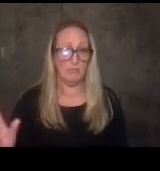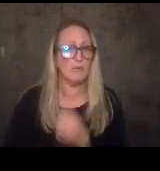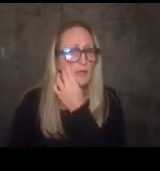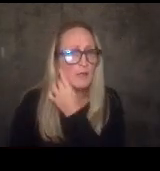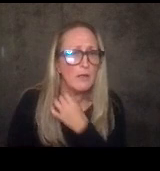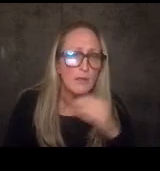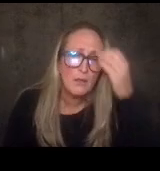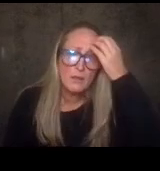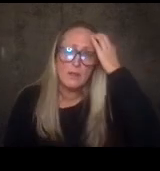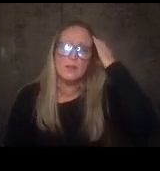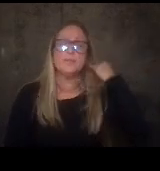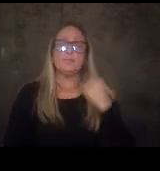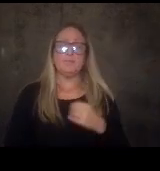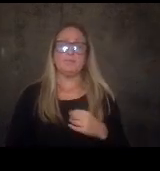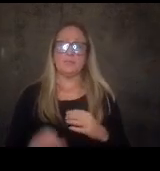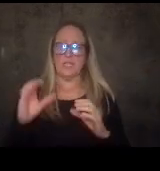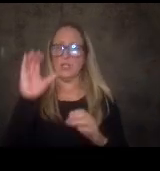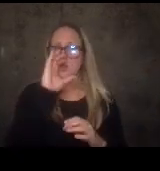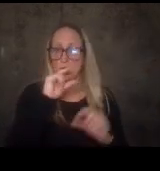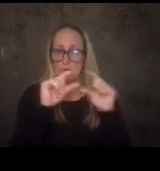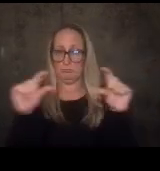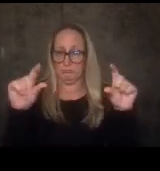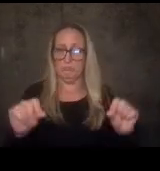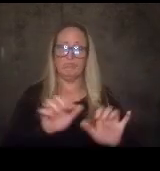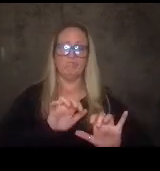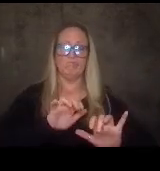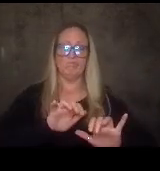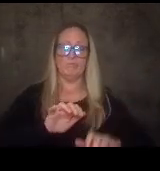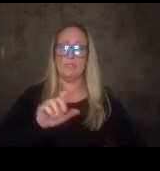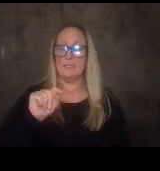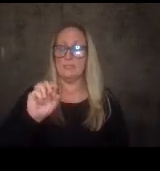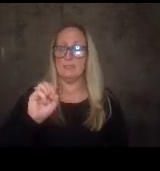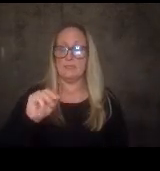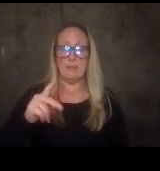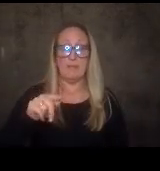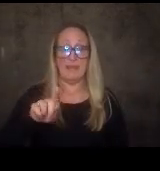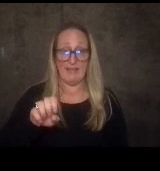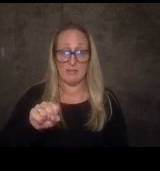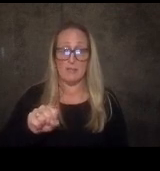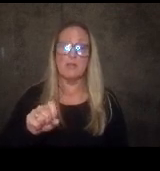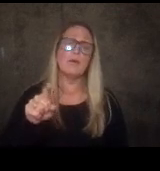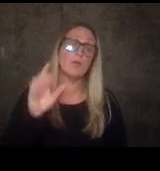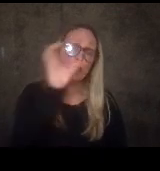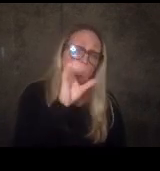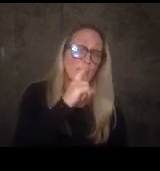And then it will open up a search bar for you to search for templates. Now you could of course search for a resume if